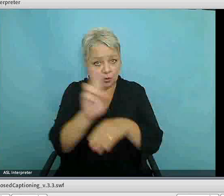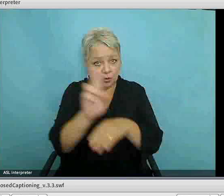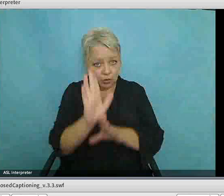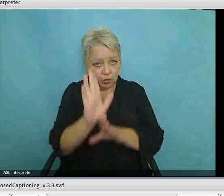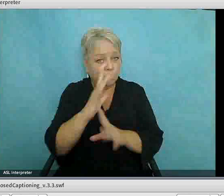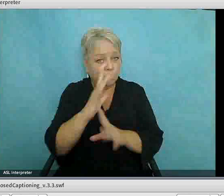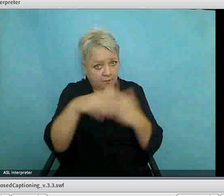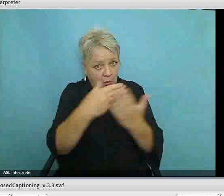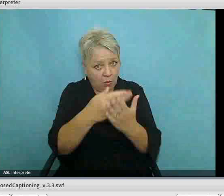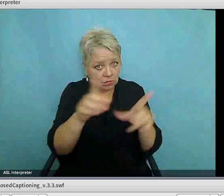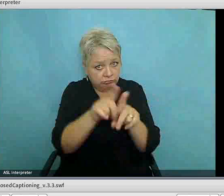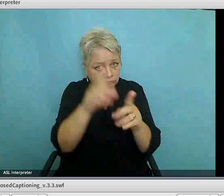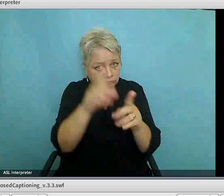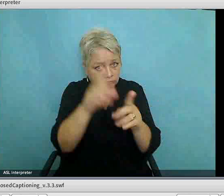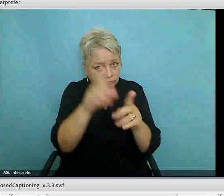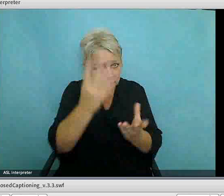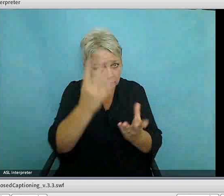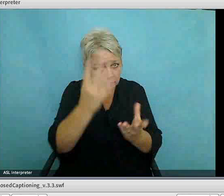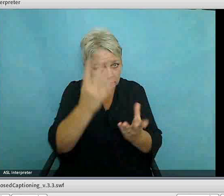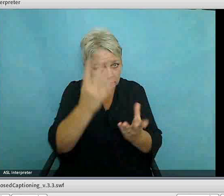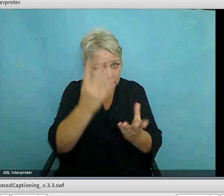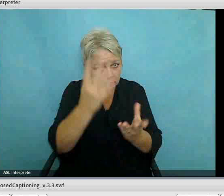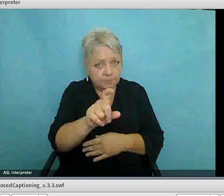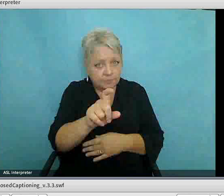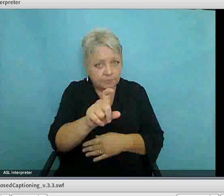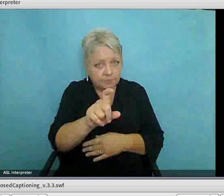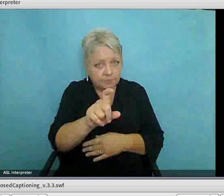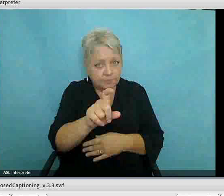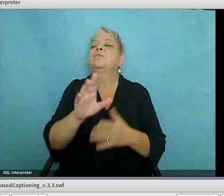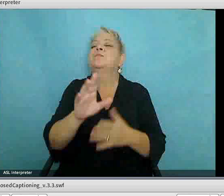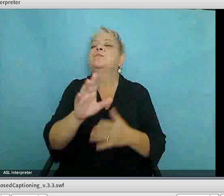who are enrolled in home and community-based waivers.